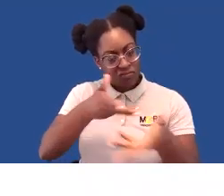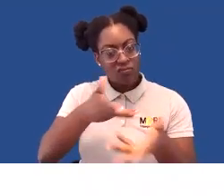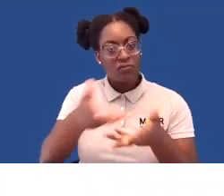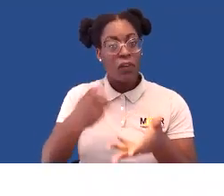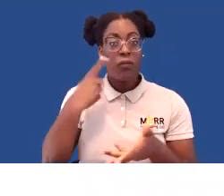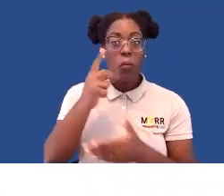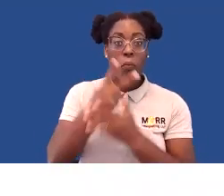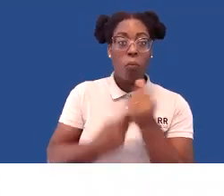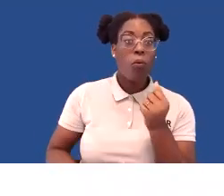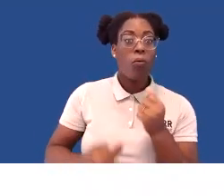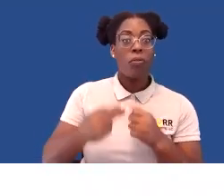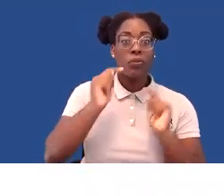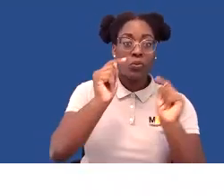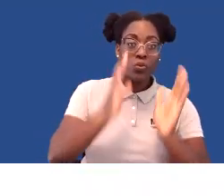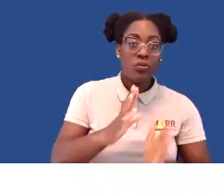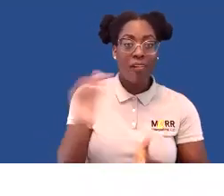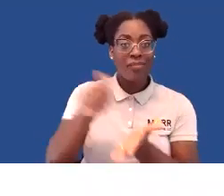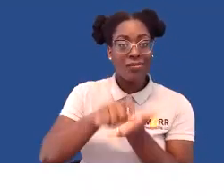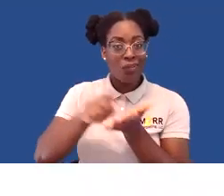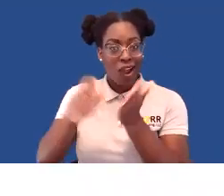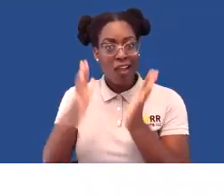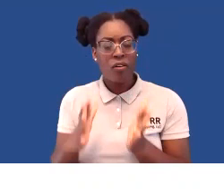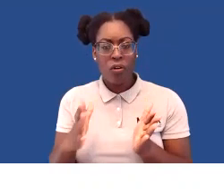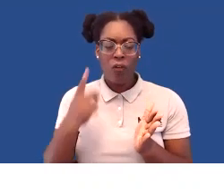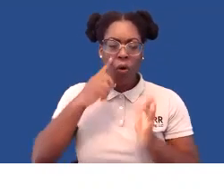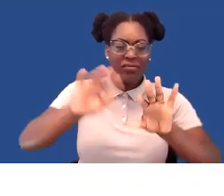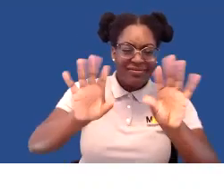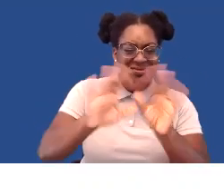to better understand and clarify what's happening.